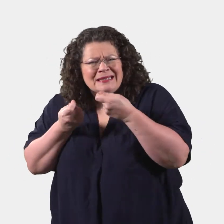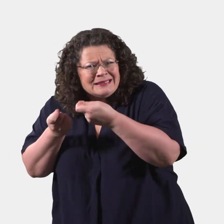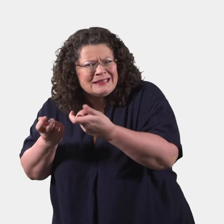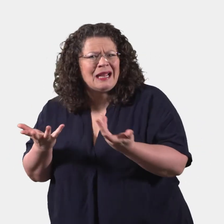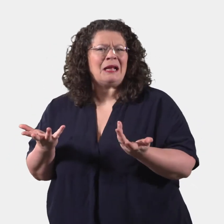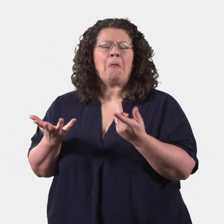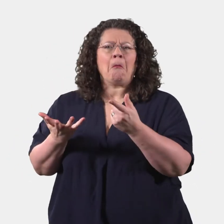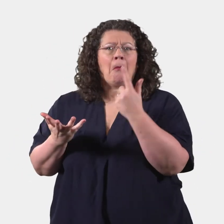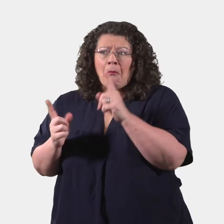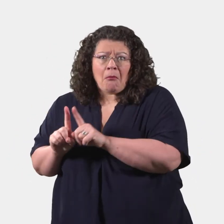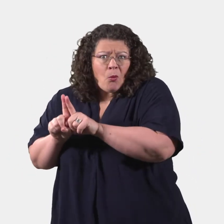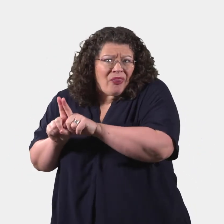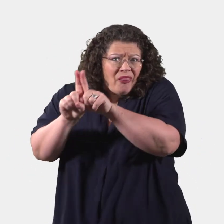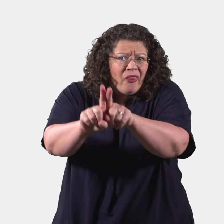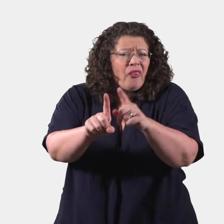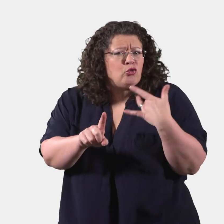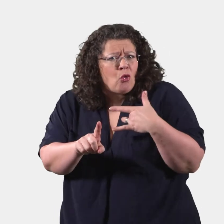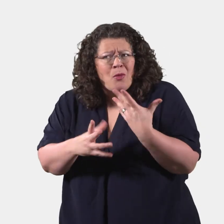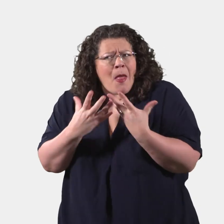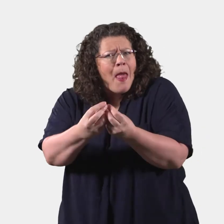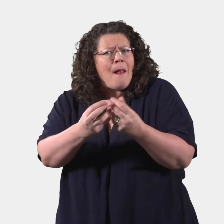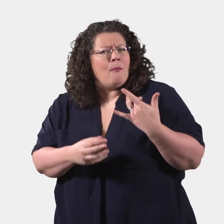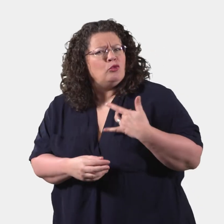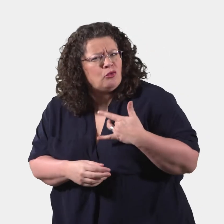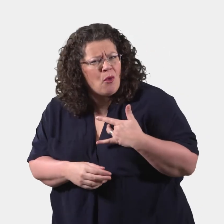getting to and using the toilet, and talking about their needs.